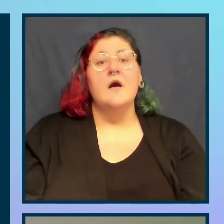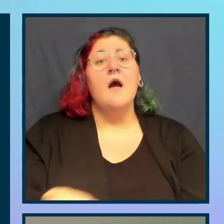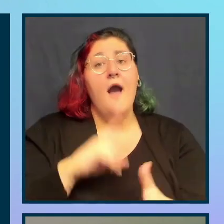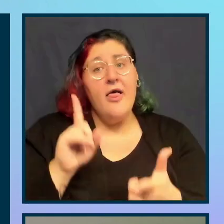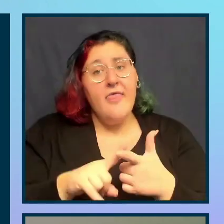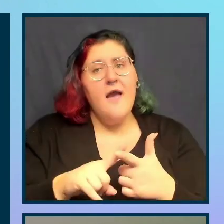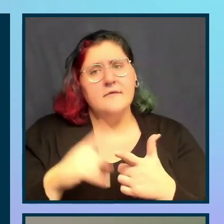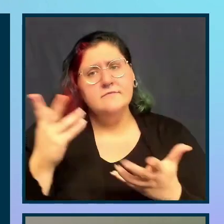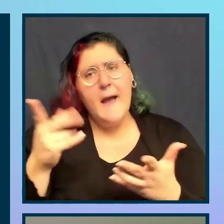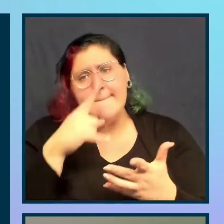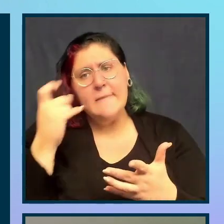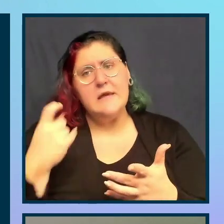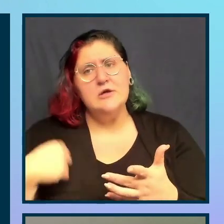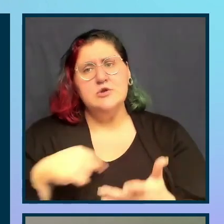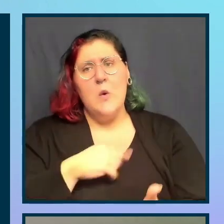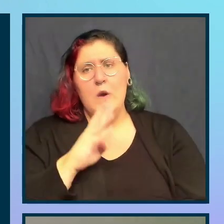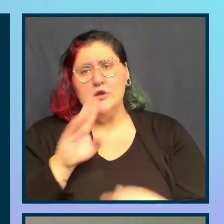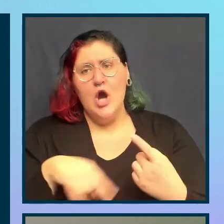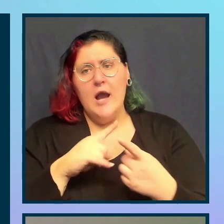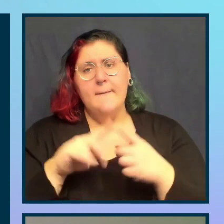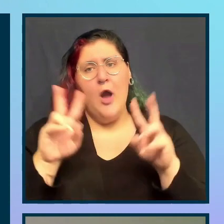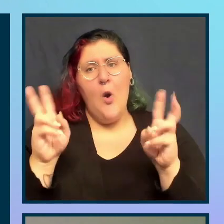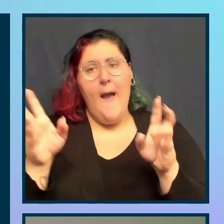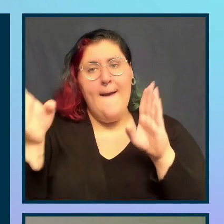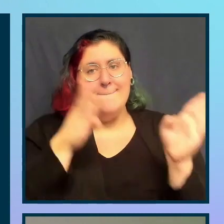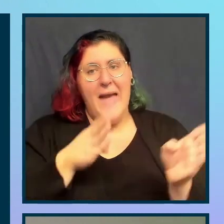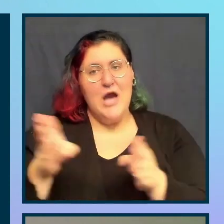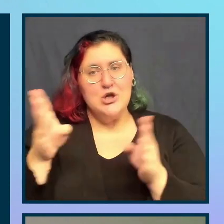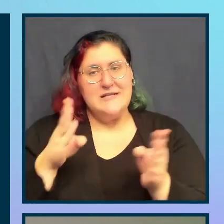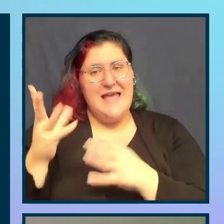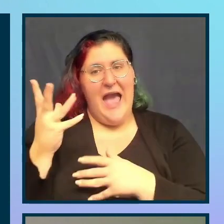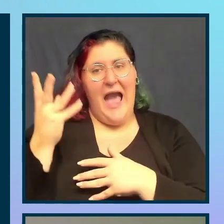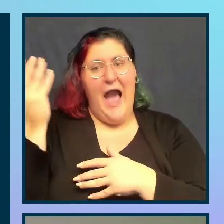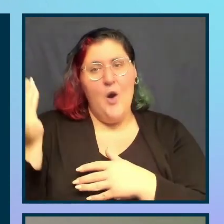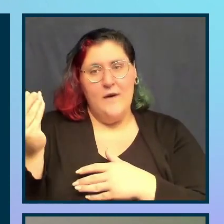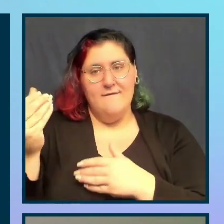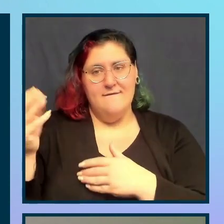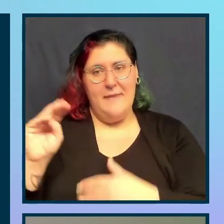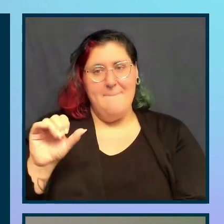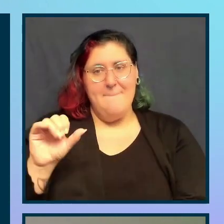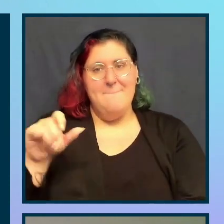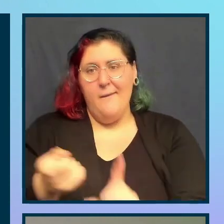that are kind of a little bit past the map, it can be useful to look for prior art, prior examples